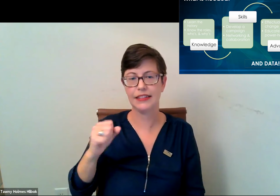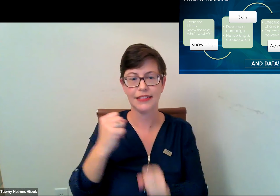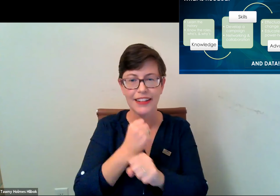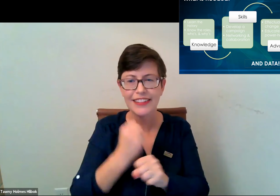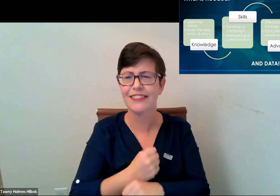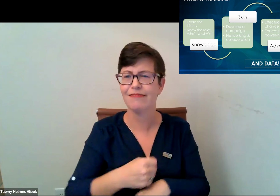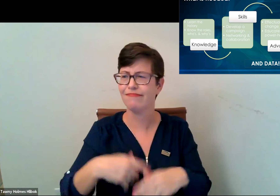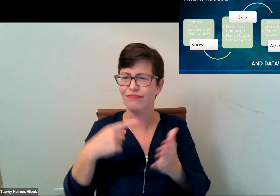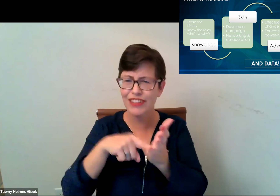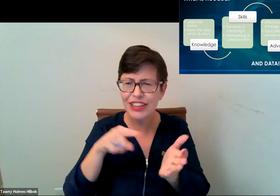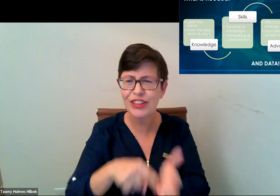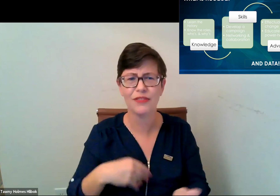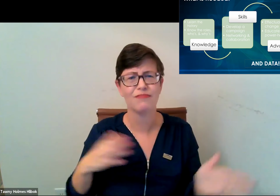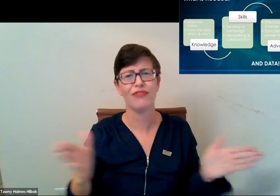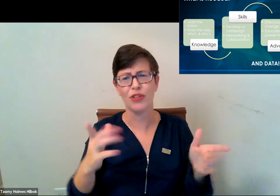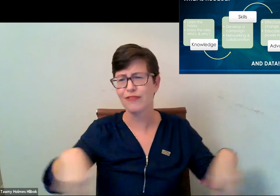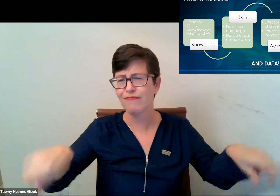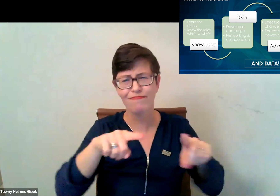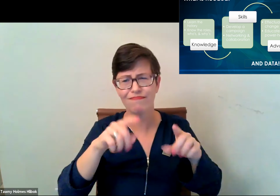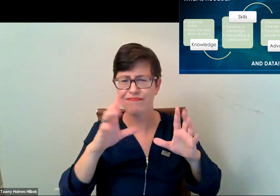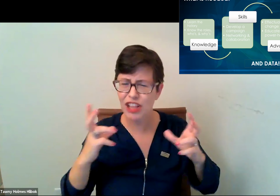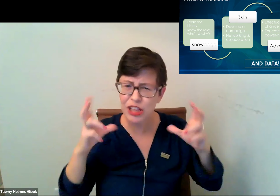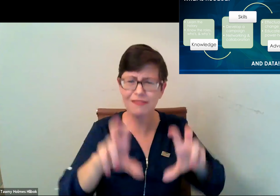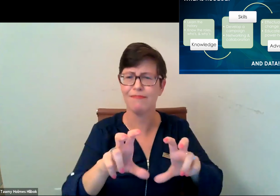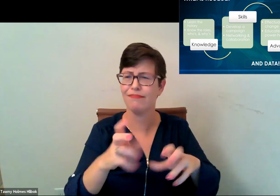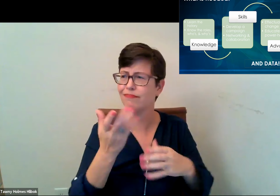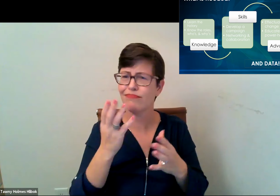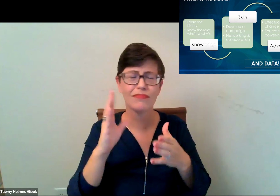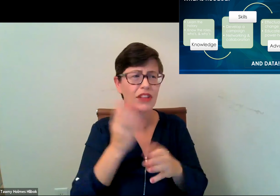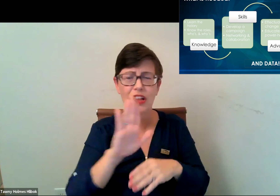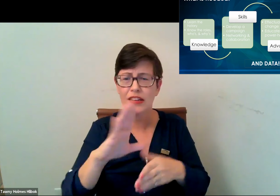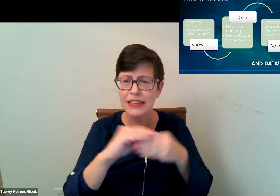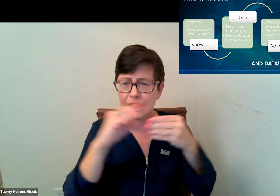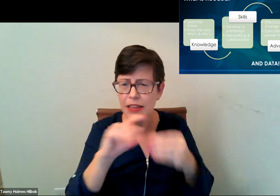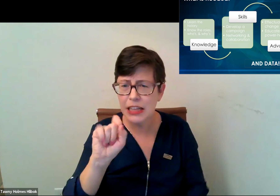It really comes down to data data statistics and research, I strongly encourage